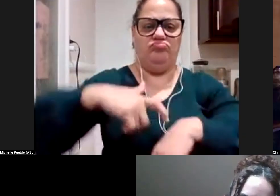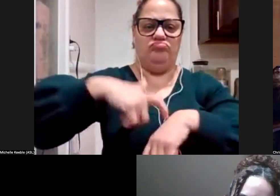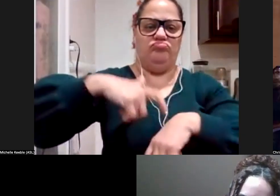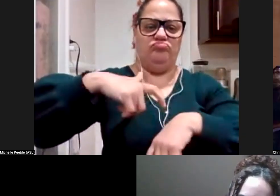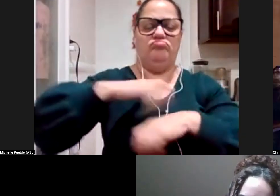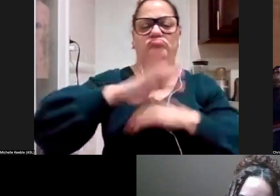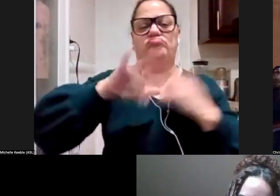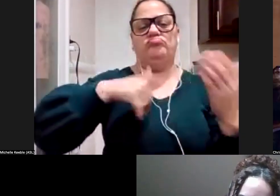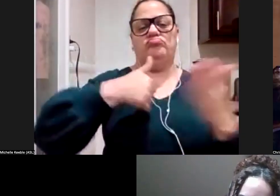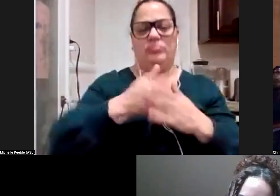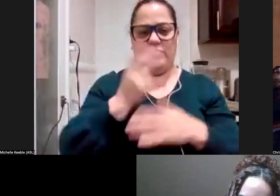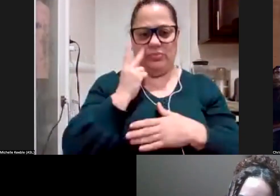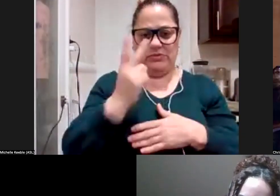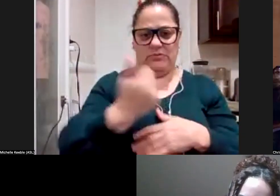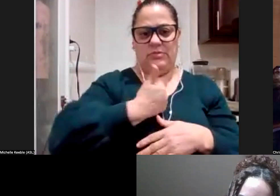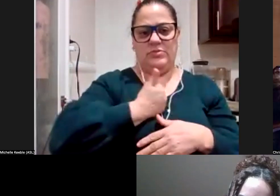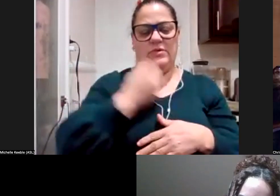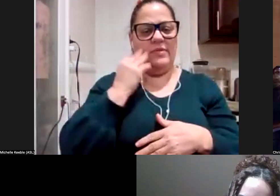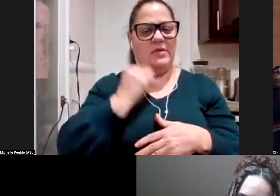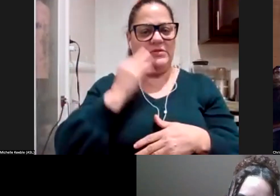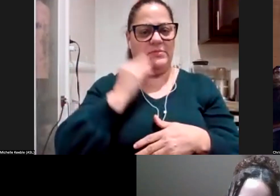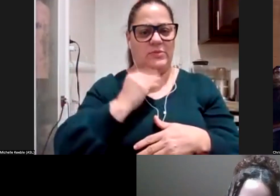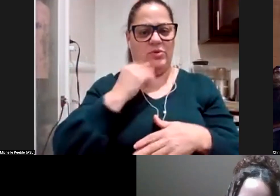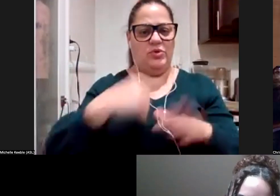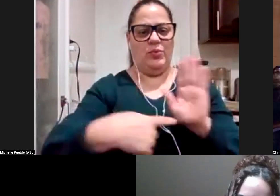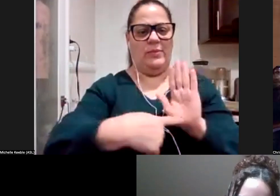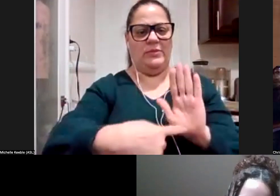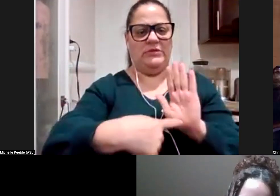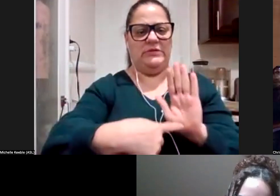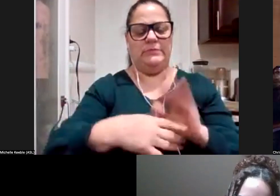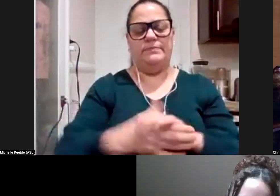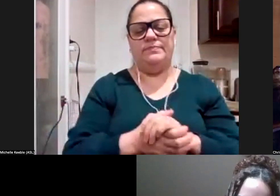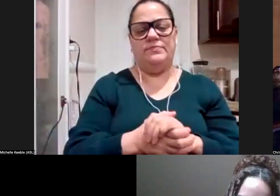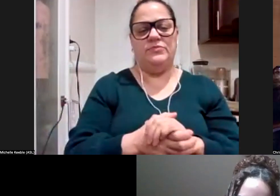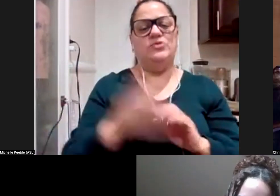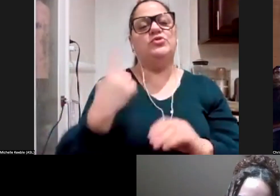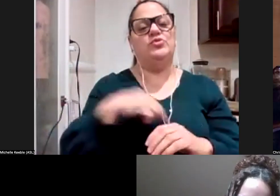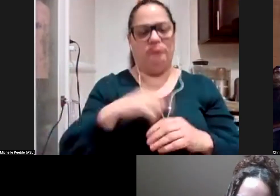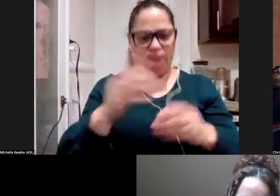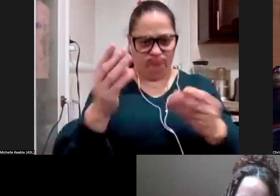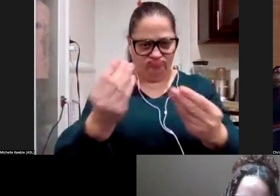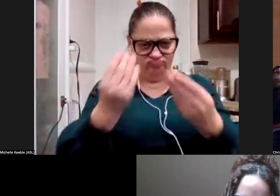gets to see themselves and their experiences represented. So let us have it. We're ready.